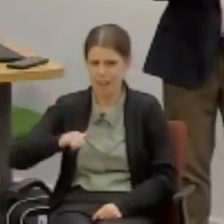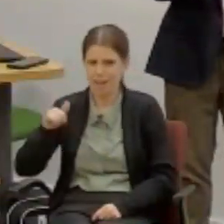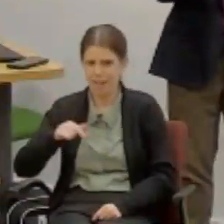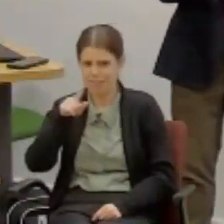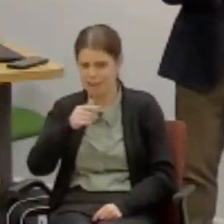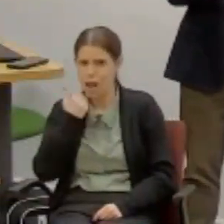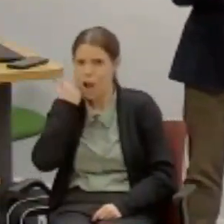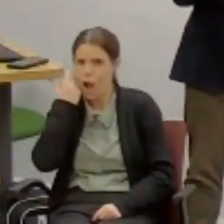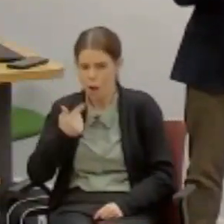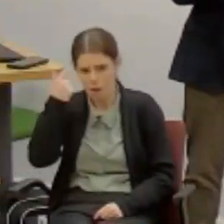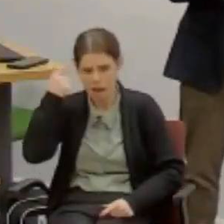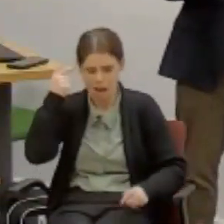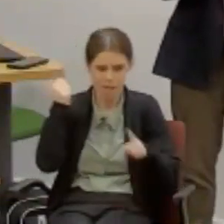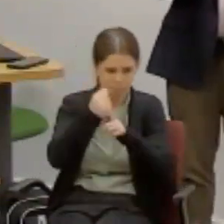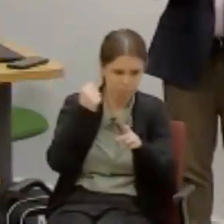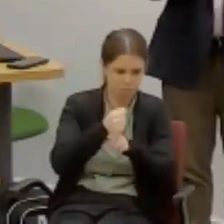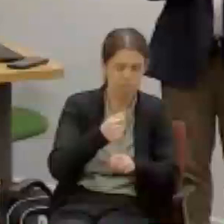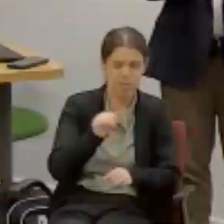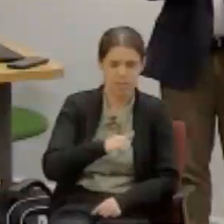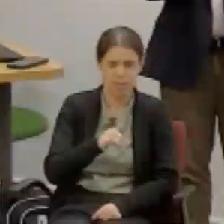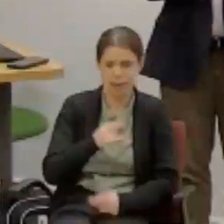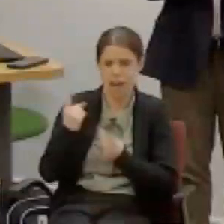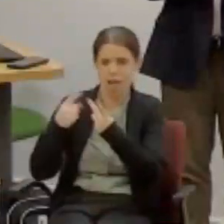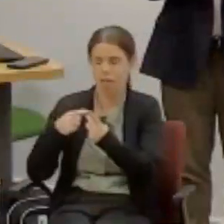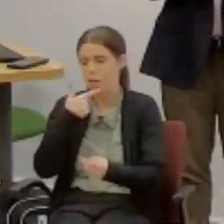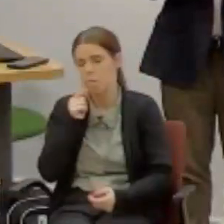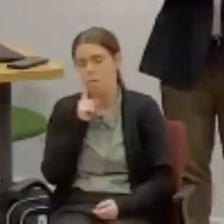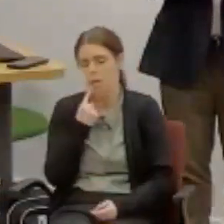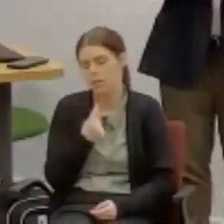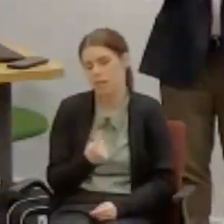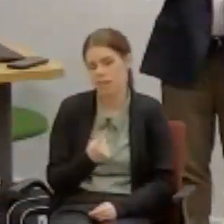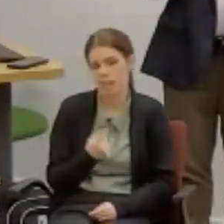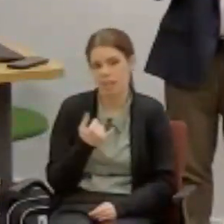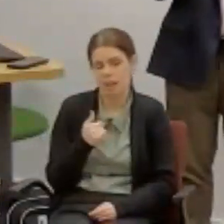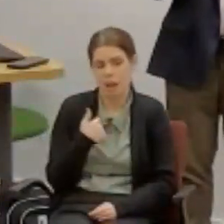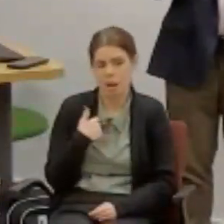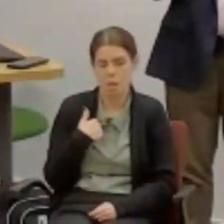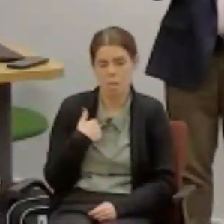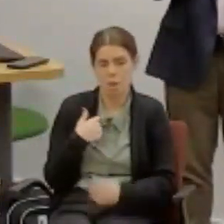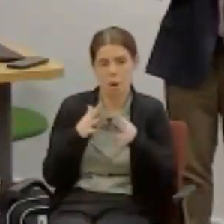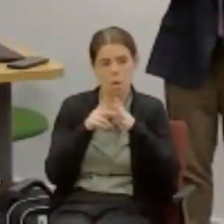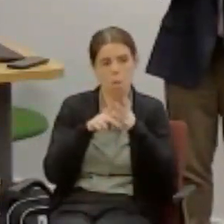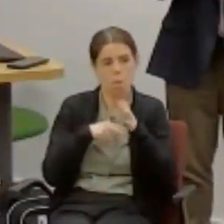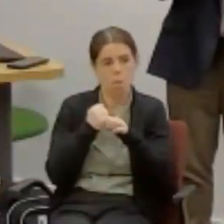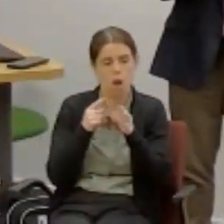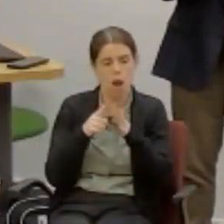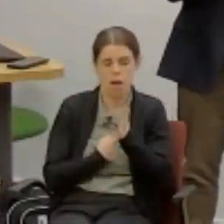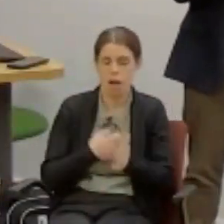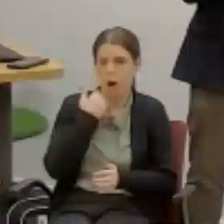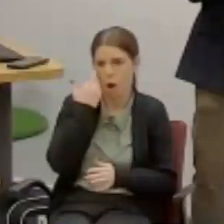Every day is crazy, and other people would say, you know, we are so running into trouble,